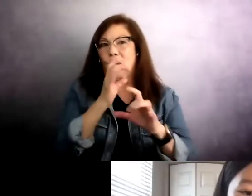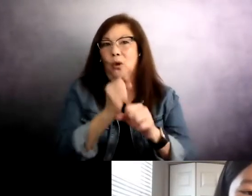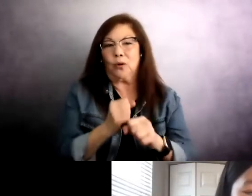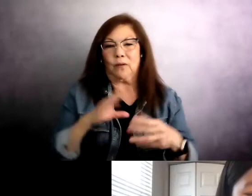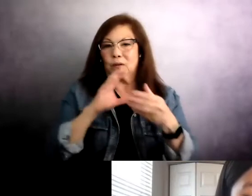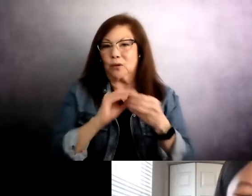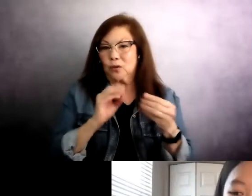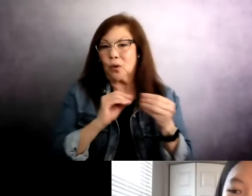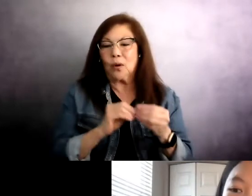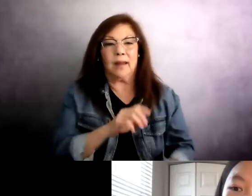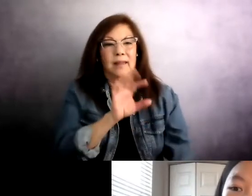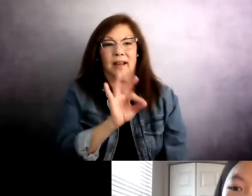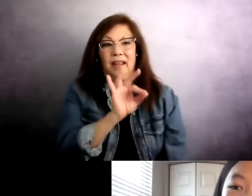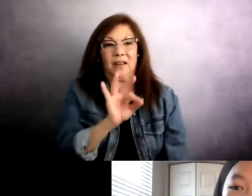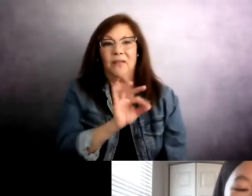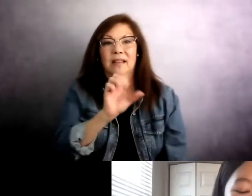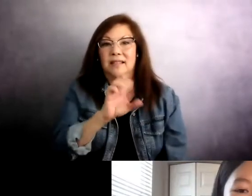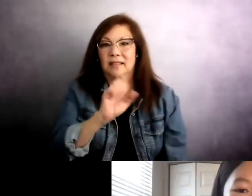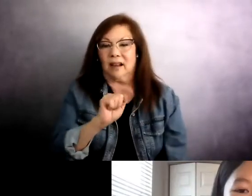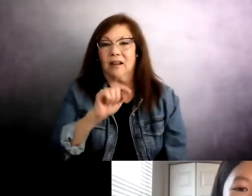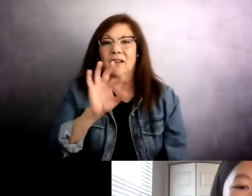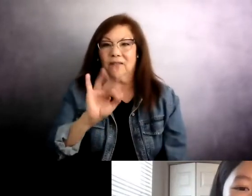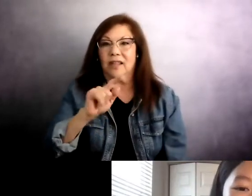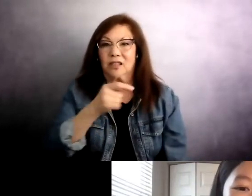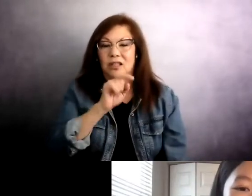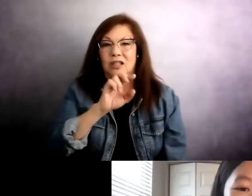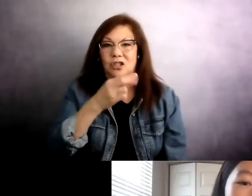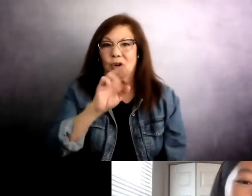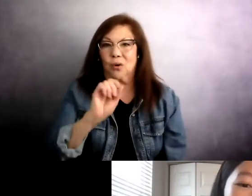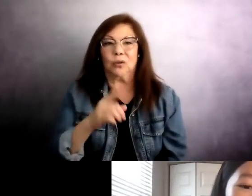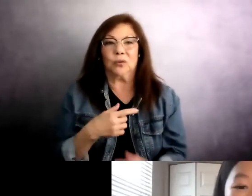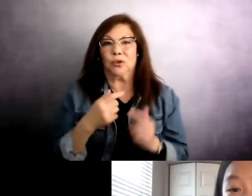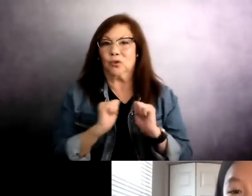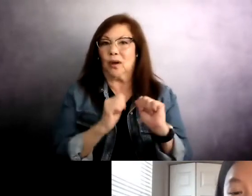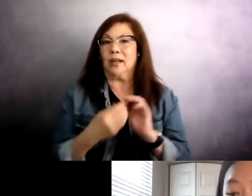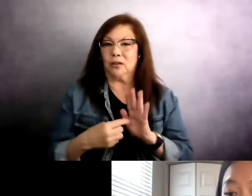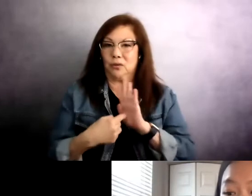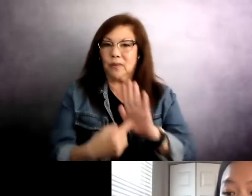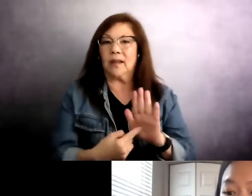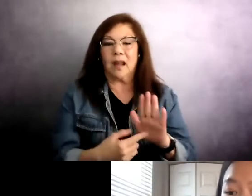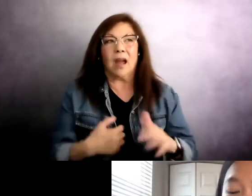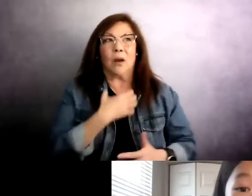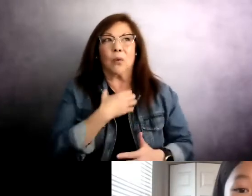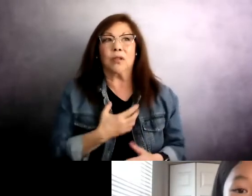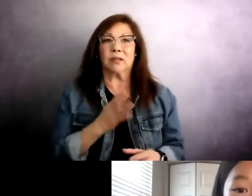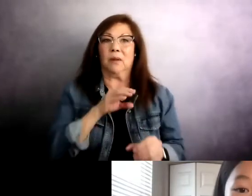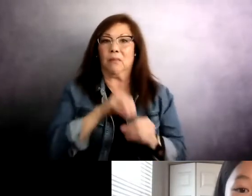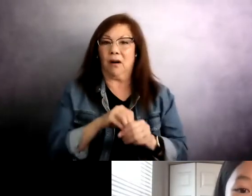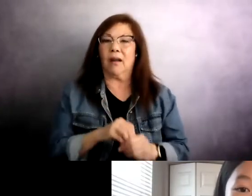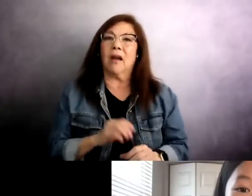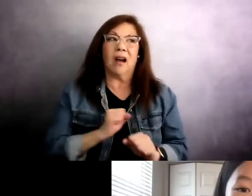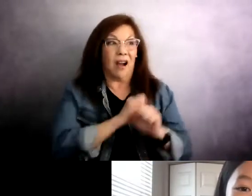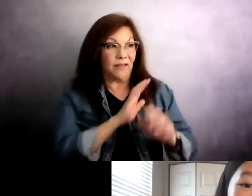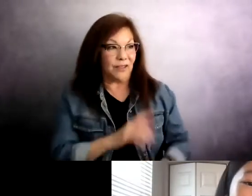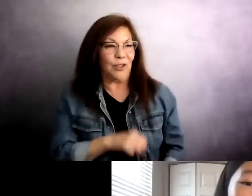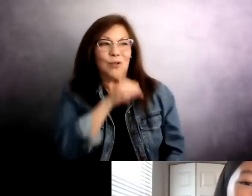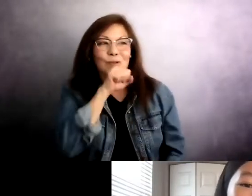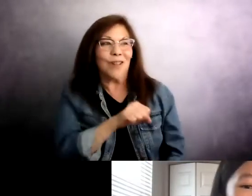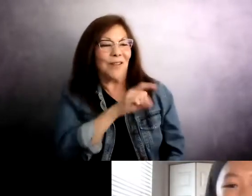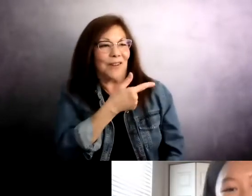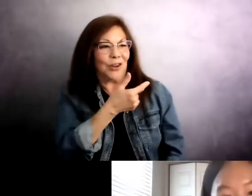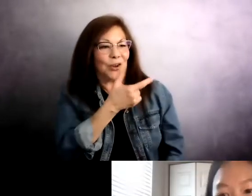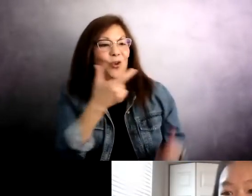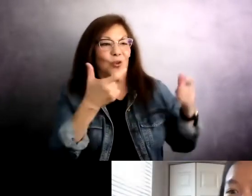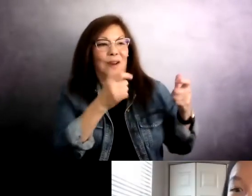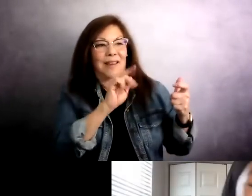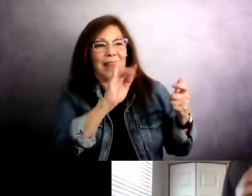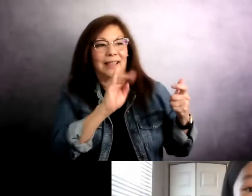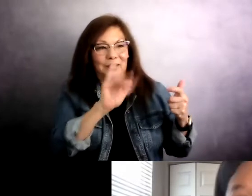I'm thinking I was in wishing I could be a part of it, and obviously you love the great